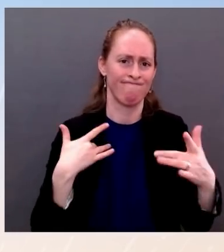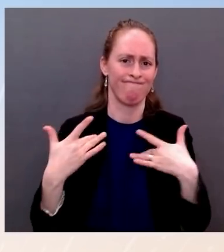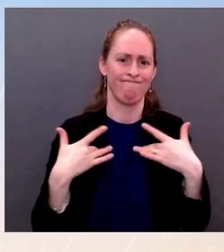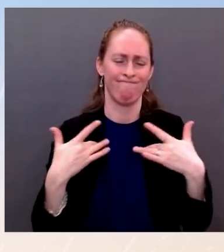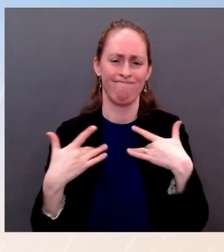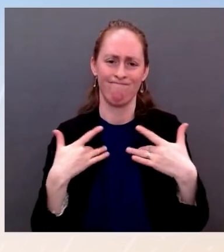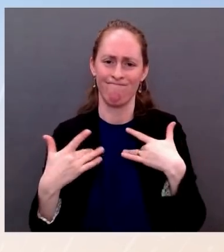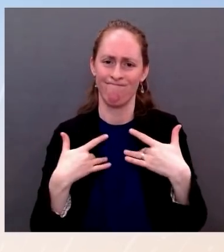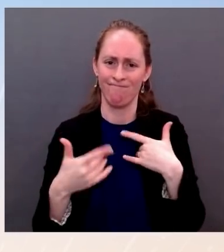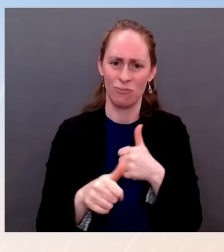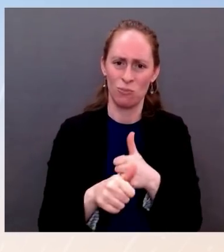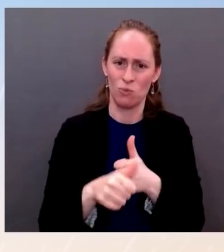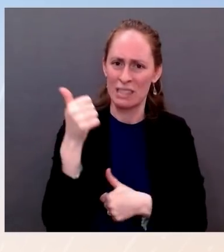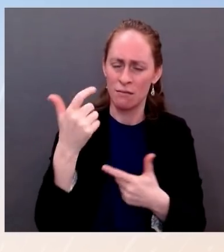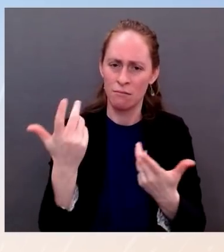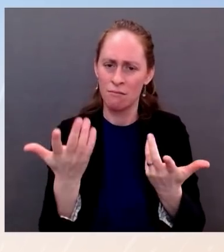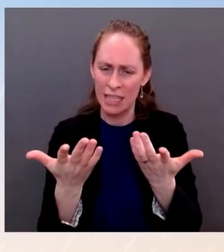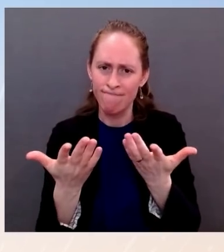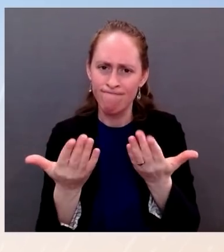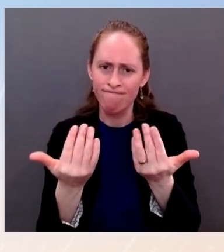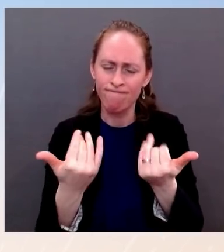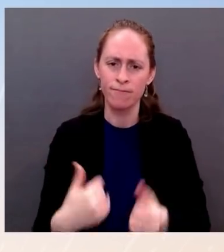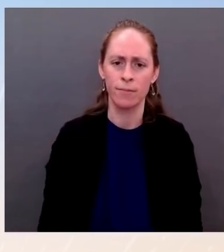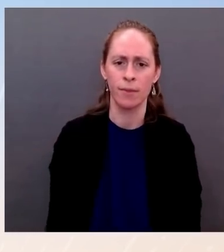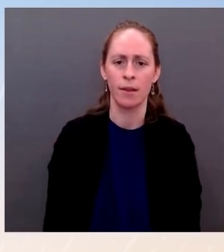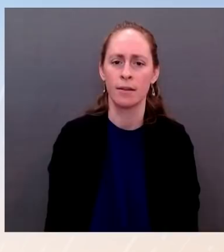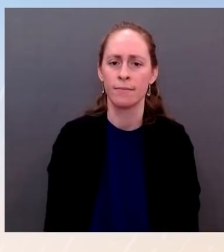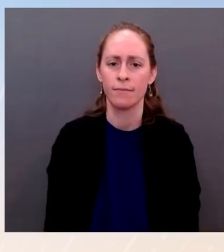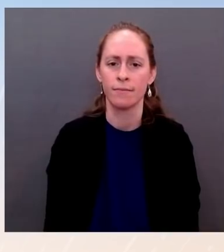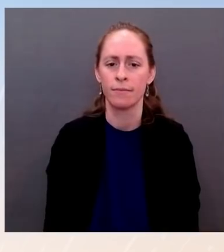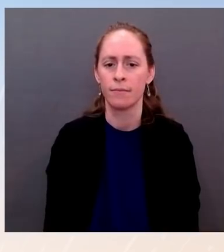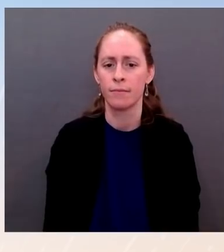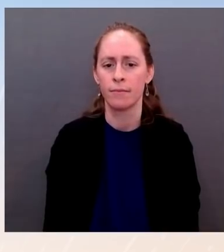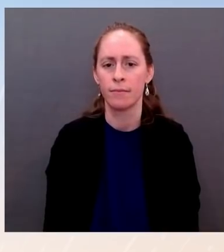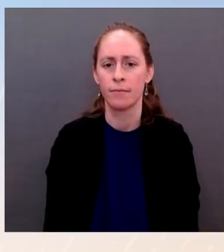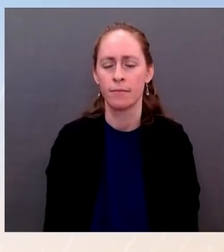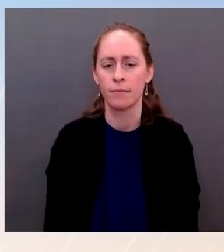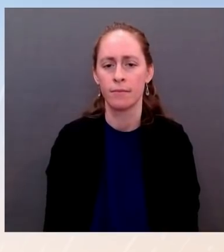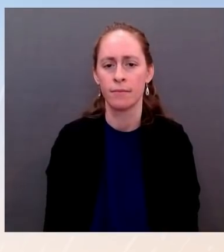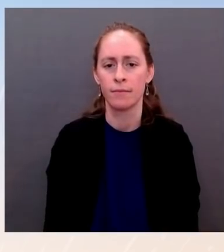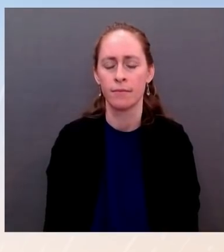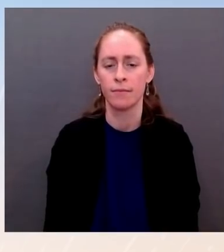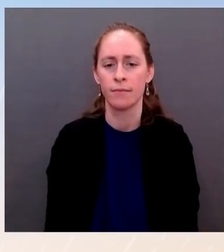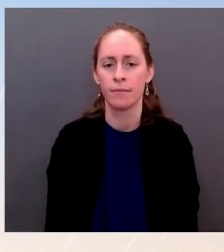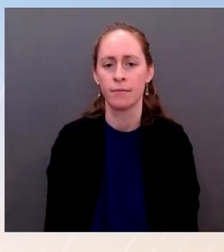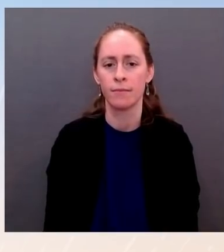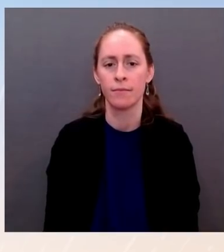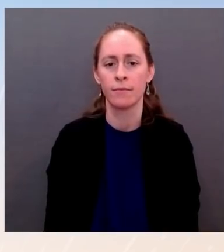that the Ukrainian leadership is making in terms of how they're communicating on this issue. I will only say that we are coordinating extremely closely with them.